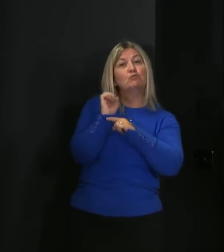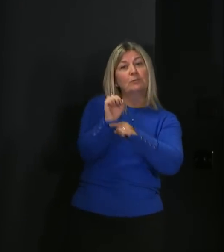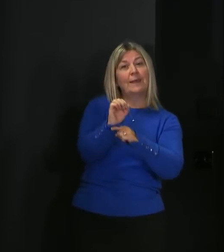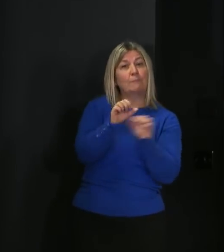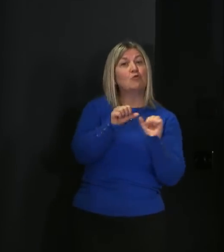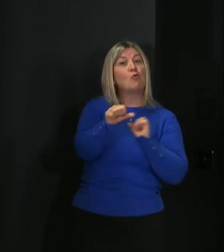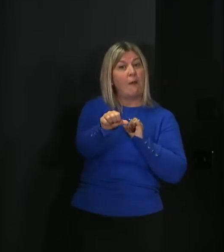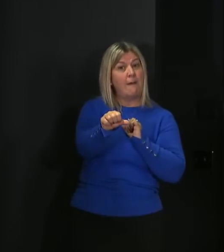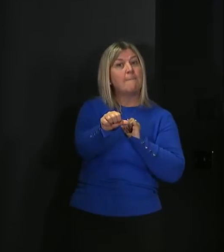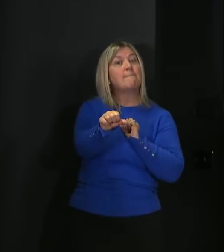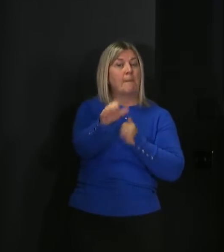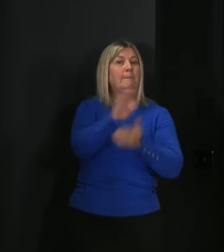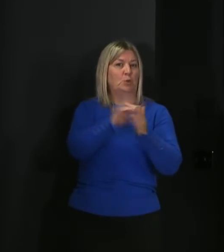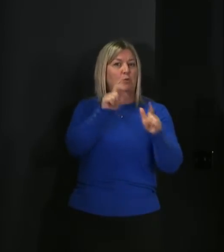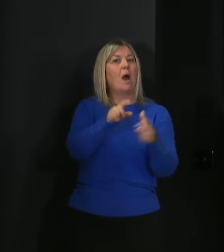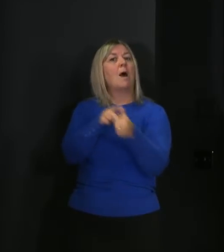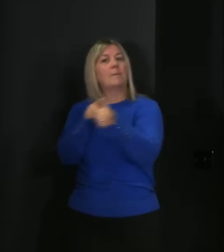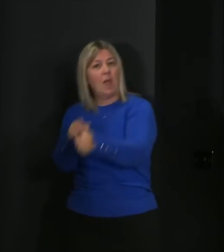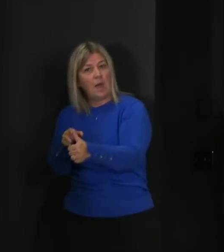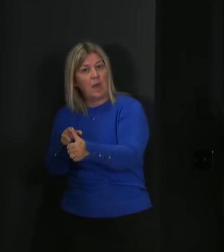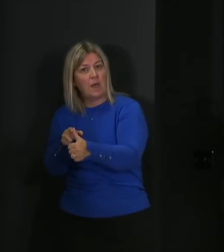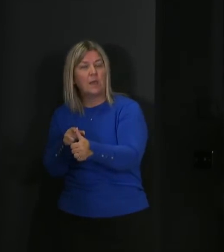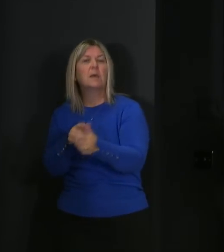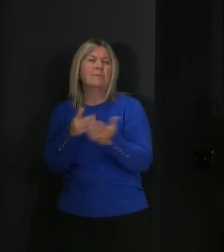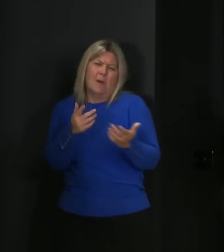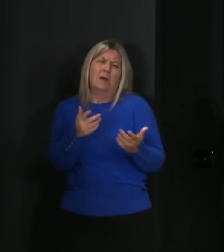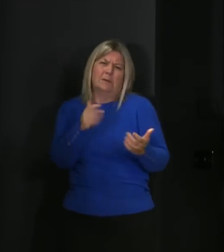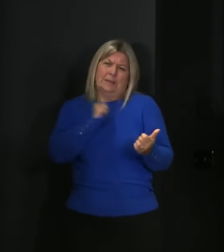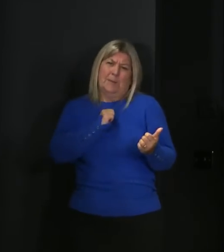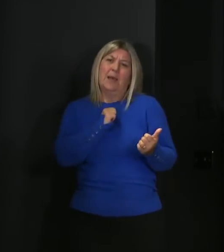and we would expect employers to continue to pay people while they are working.